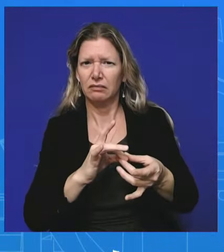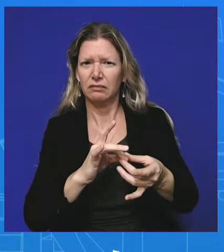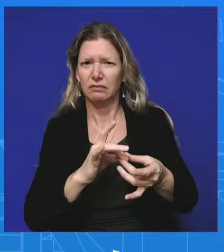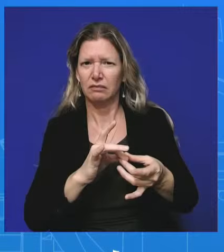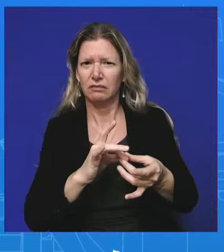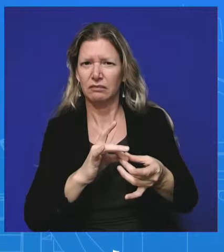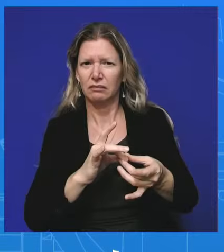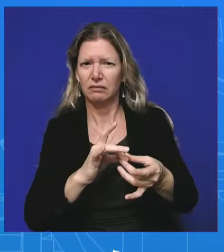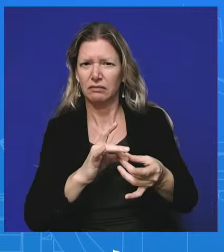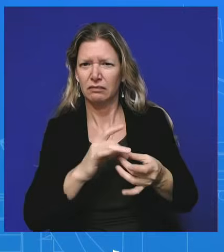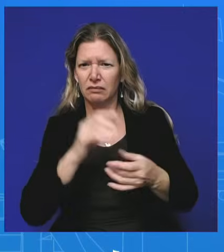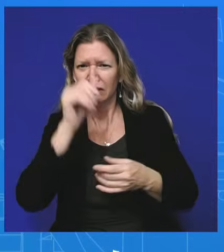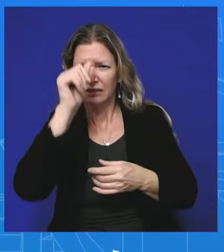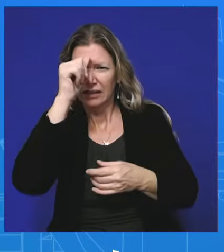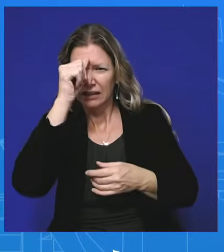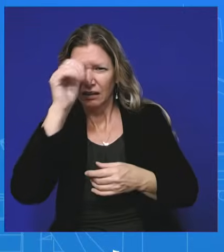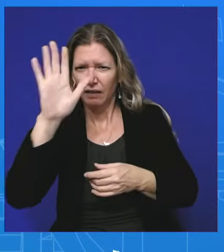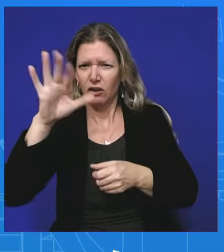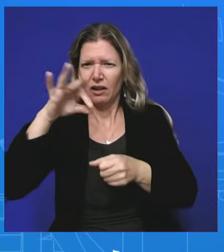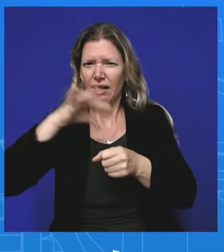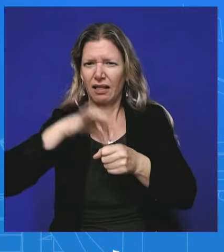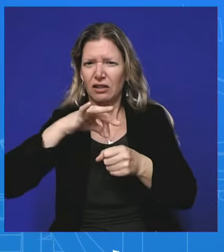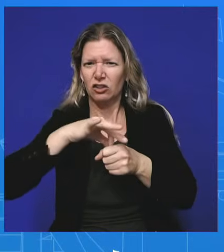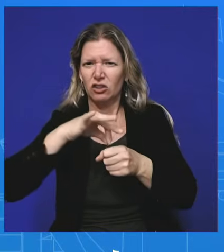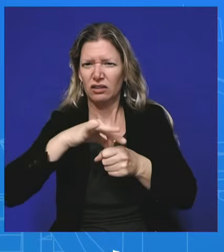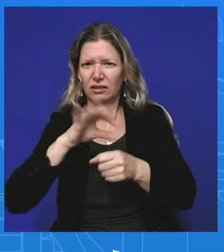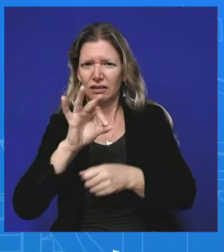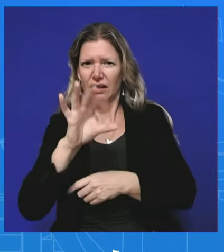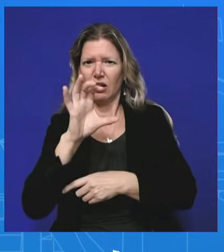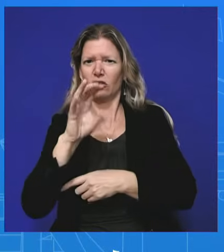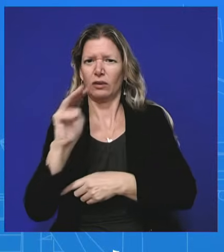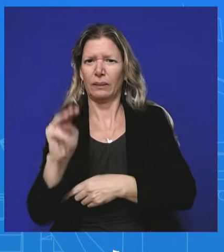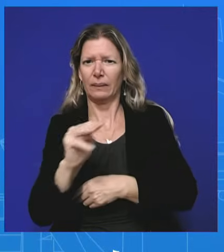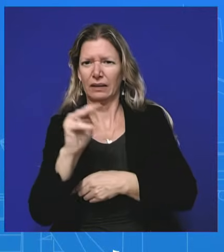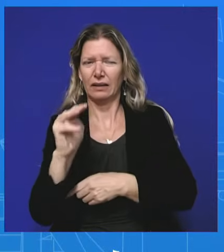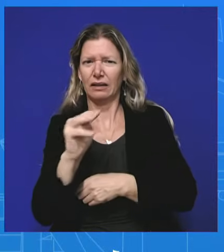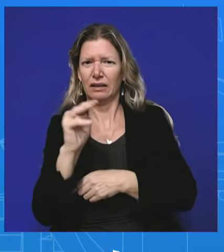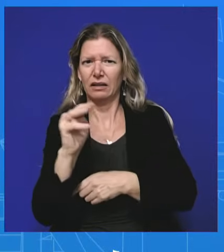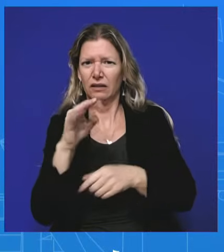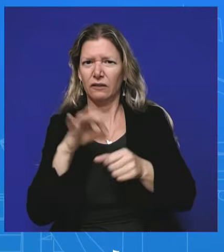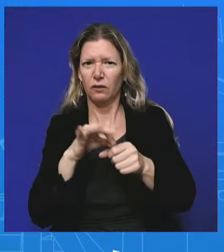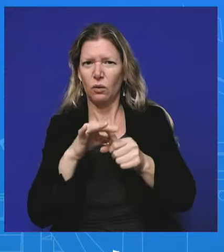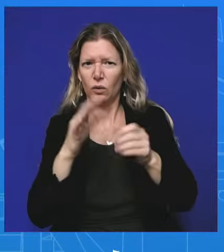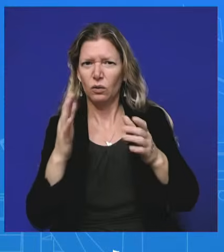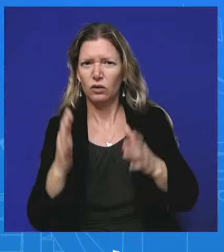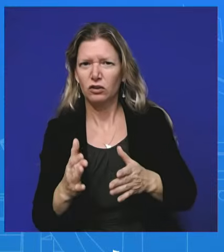Mr. Kirby: There's not too many more vibrant democracies in the world than India. And we applaud the Indian people for --